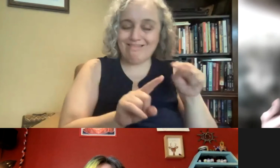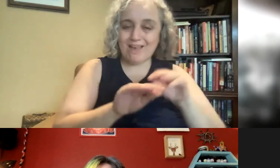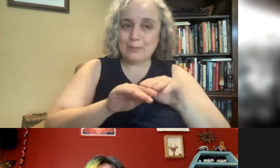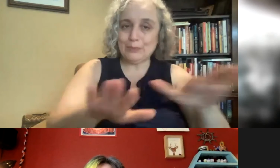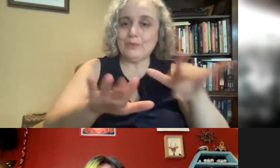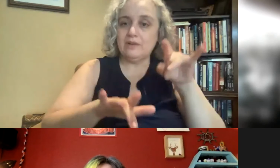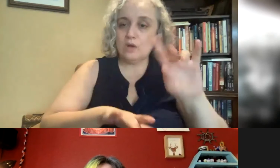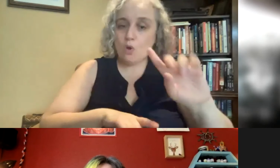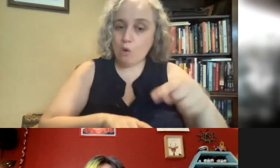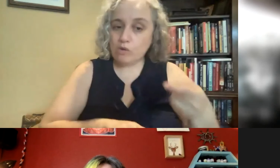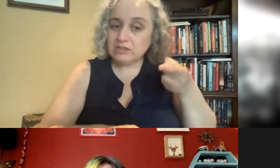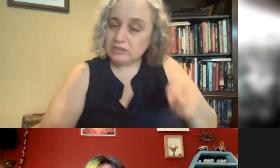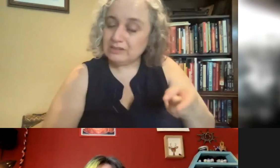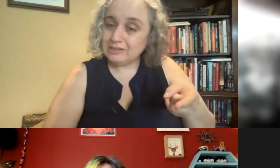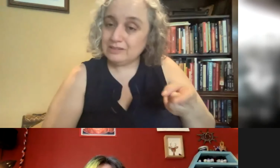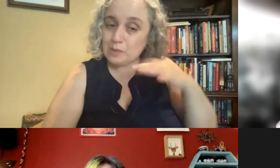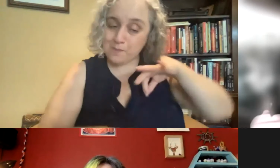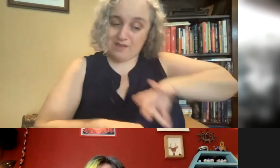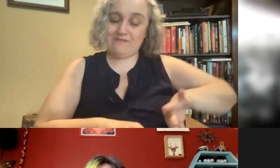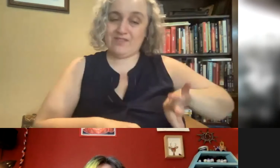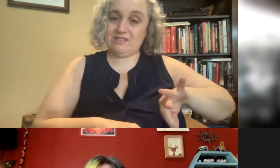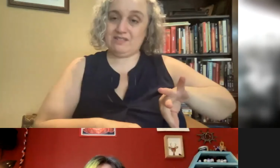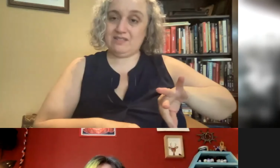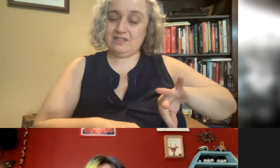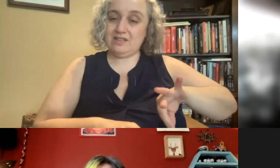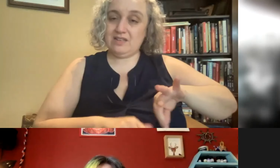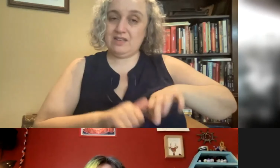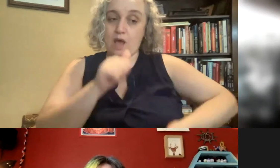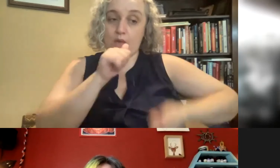benefiting the most number of people with